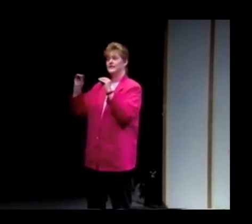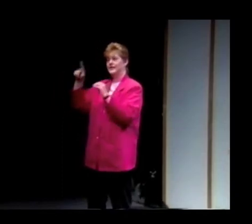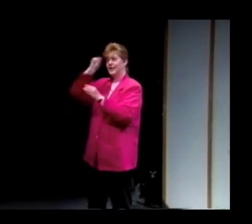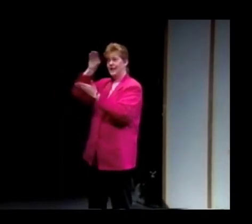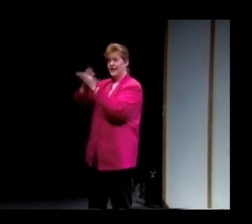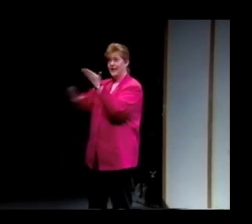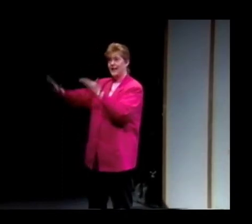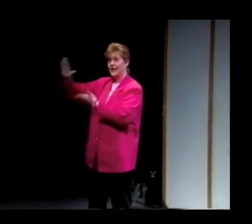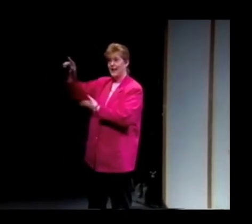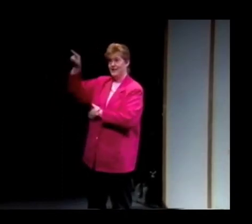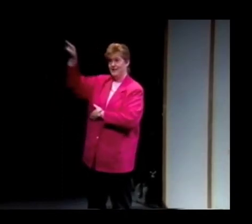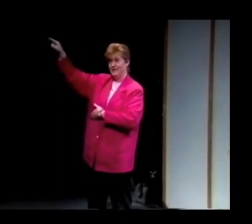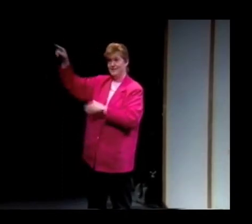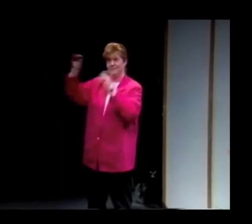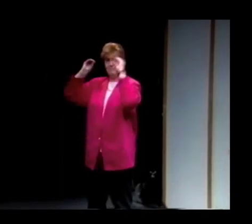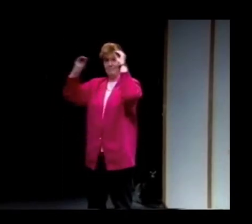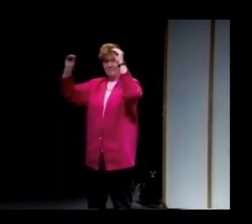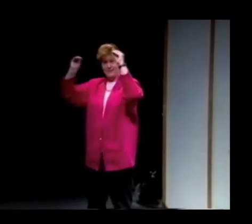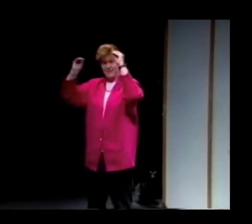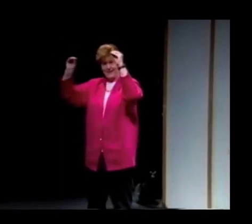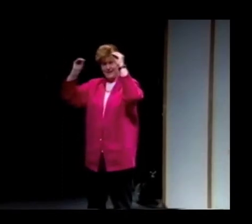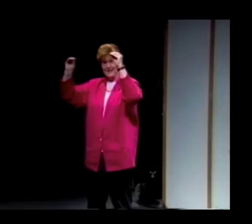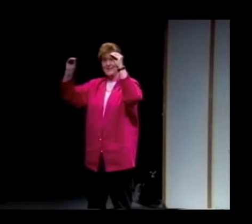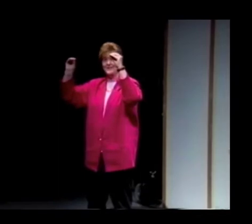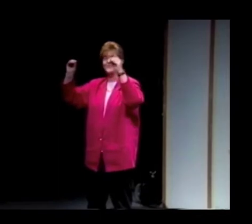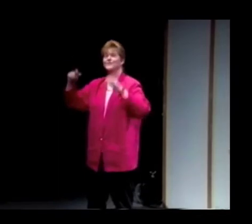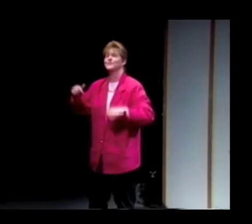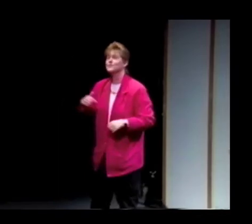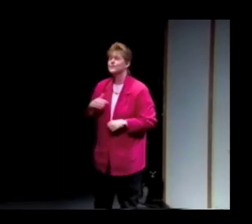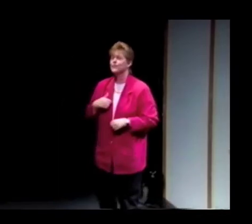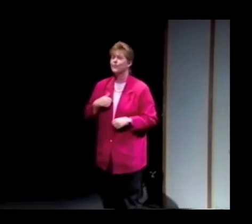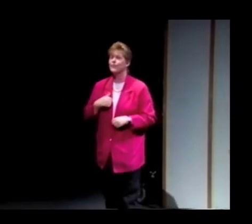CURRENTLY, HE'S TEACHING AT GALLAUDET UNIVERSITY.